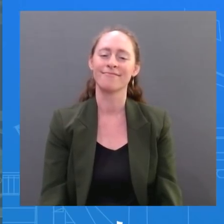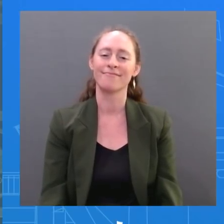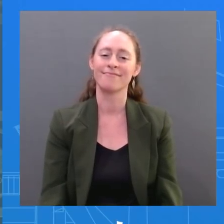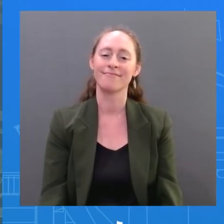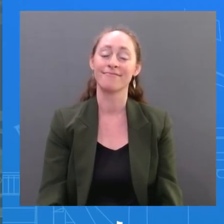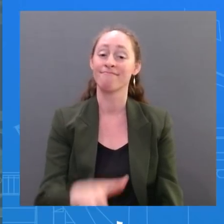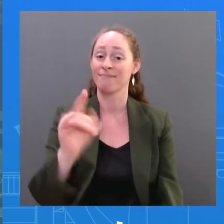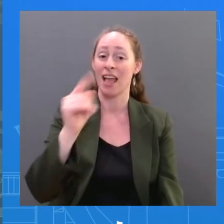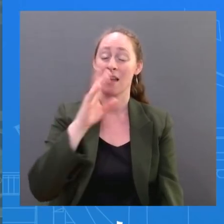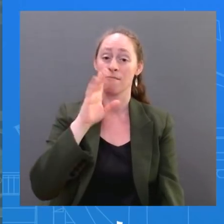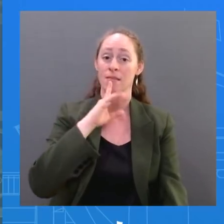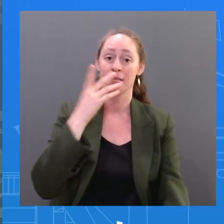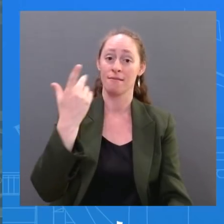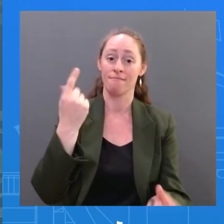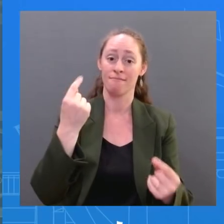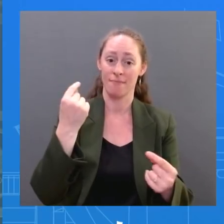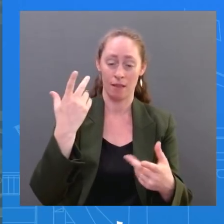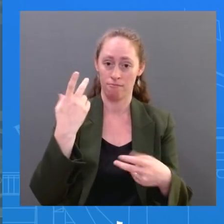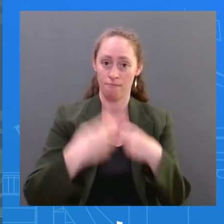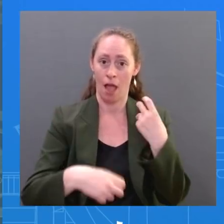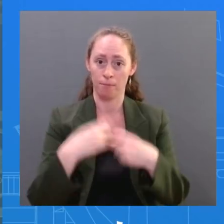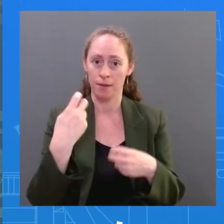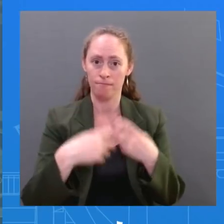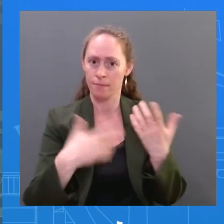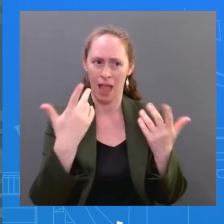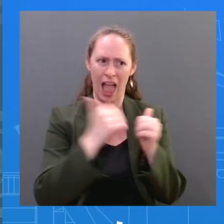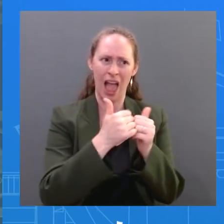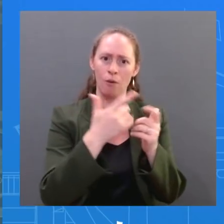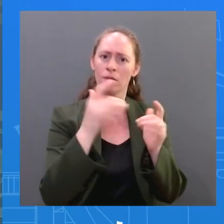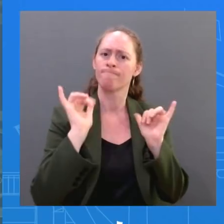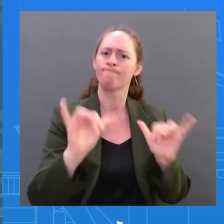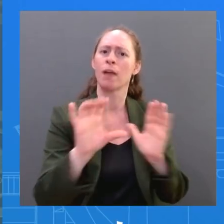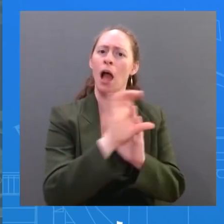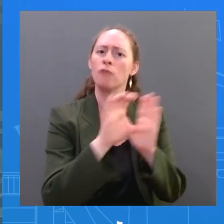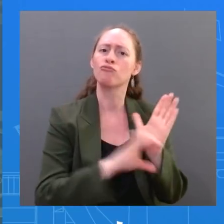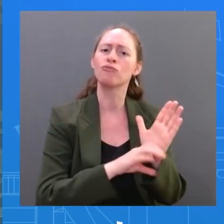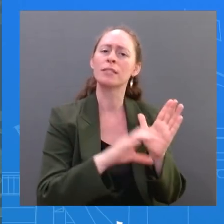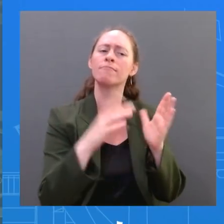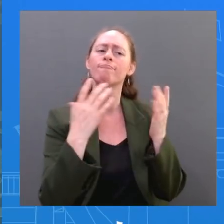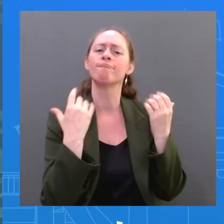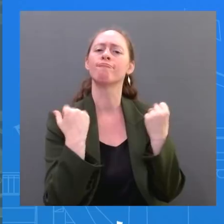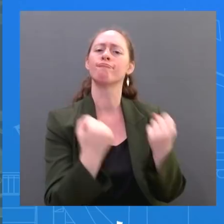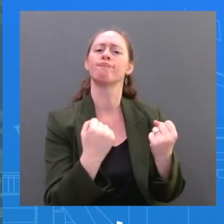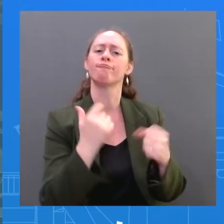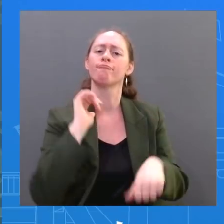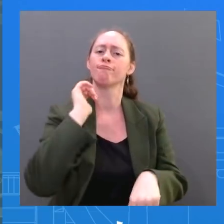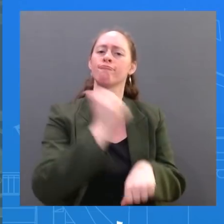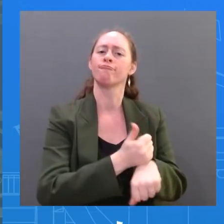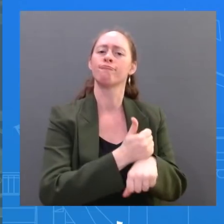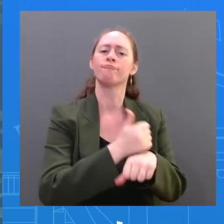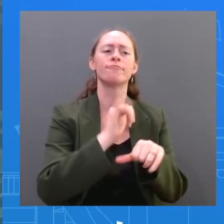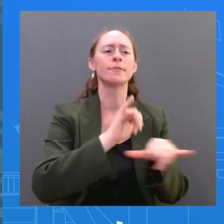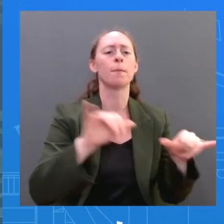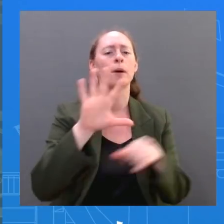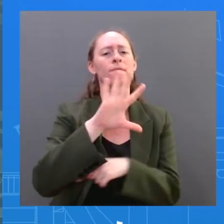the American public had for almost 50 years is we have to codify Roe into law. Go ahead. The Press: The President mentioned